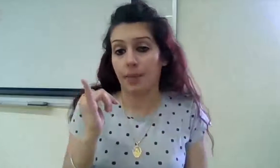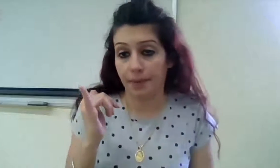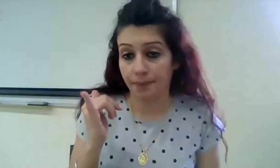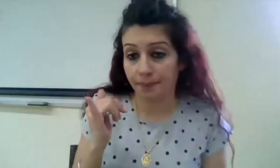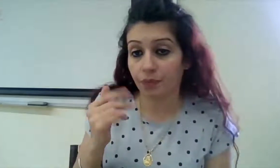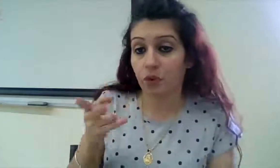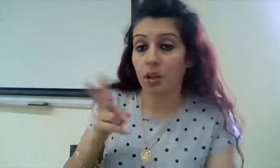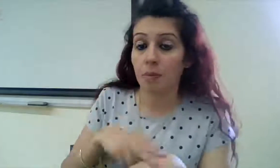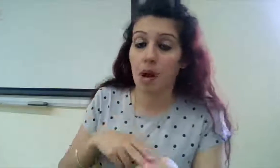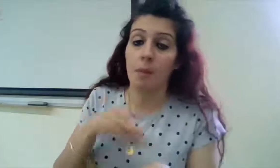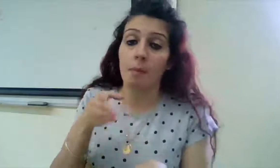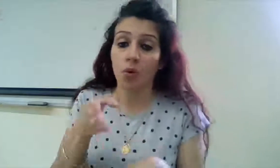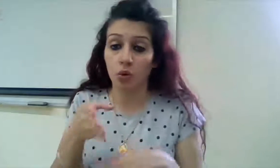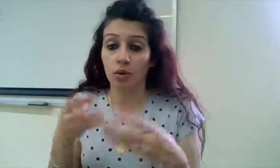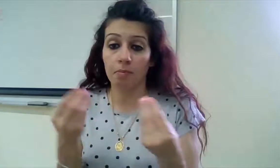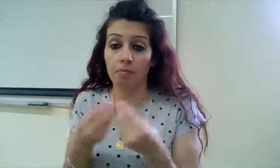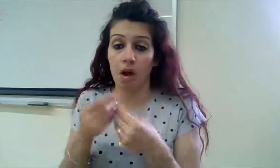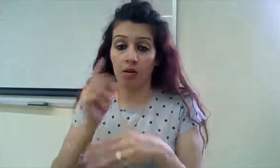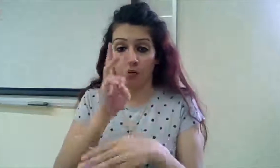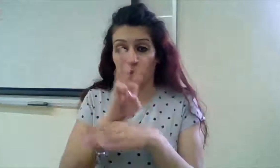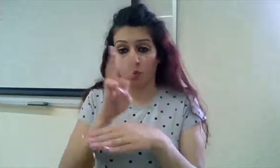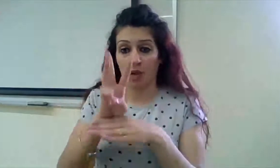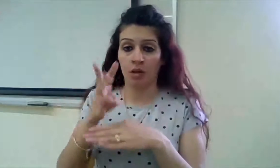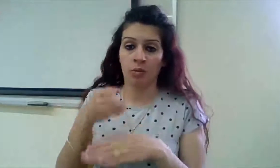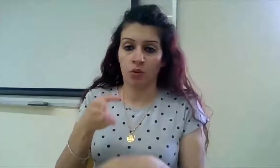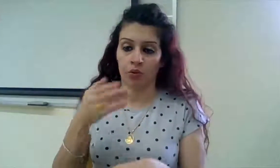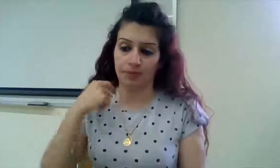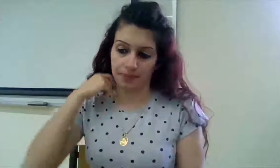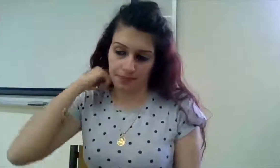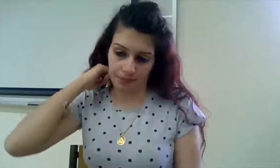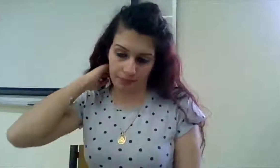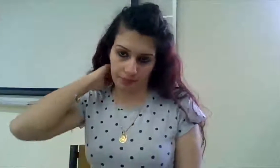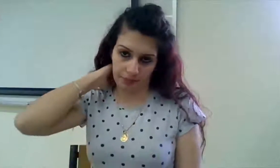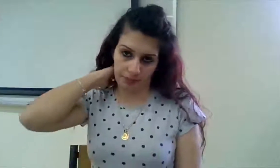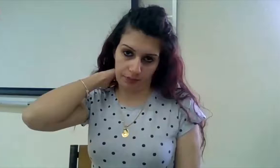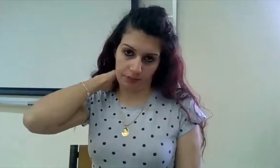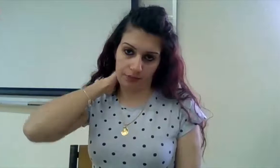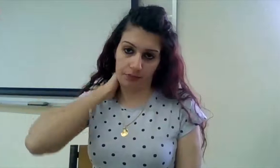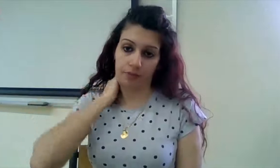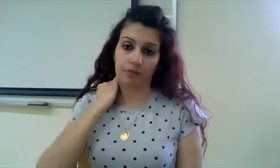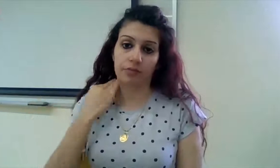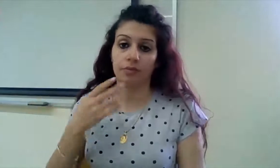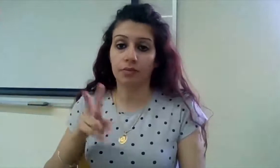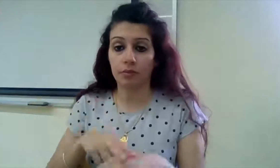but it was the tool and the platform through which coaches facilitators